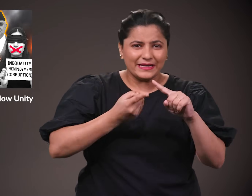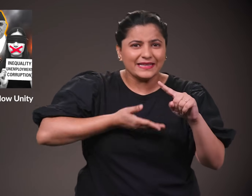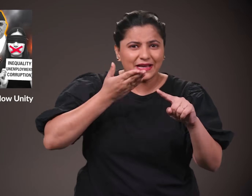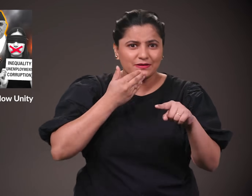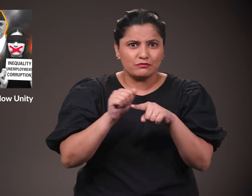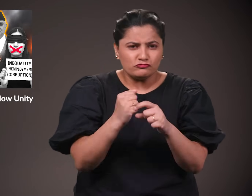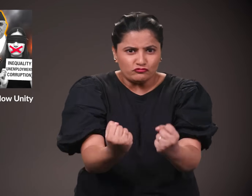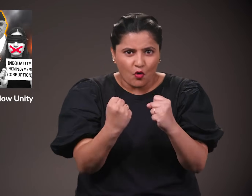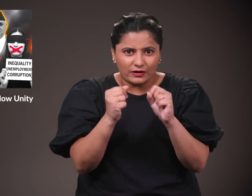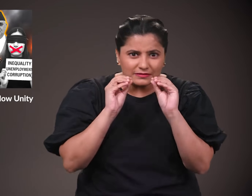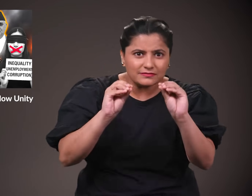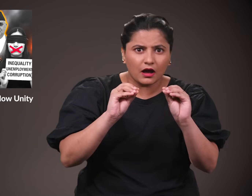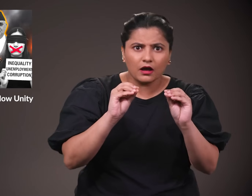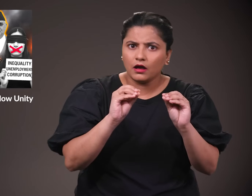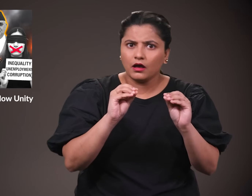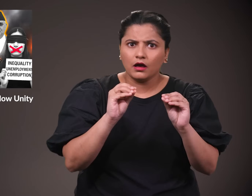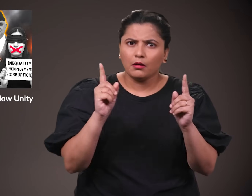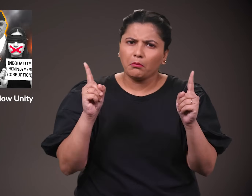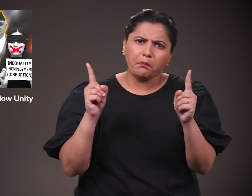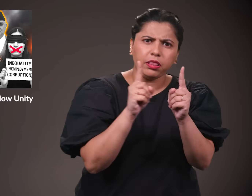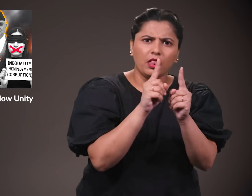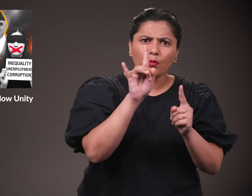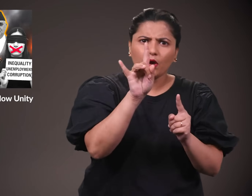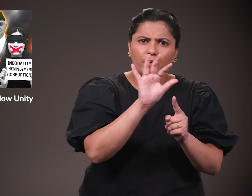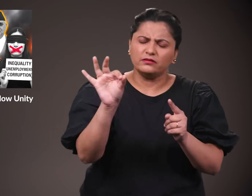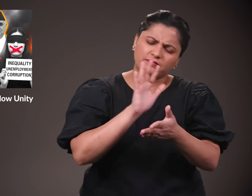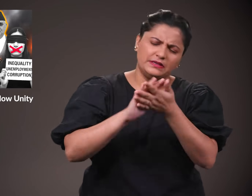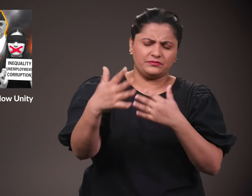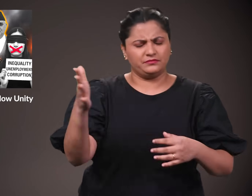One would expect extensive training, but it lasted only a few weeks.